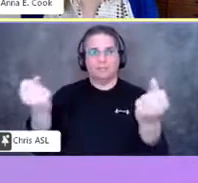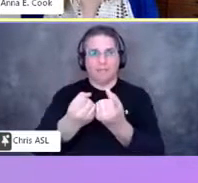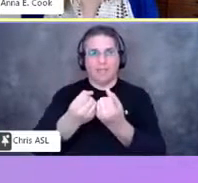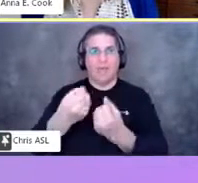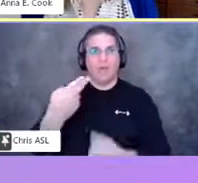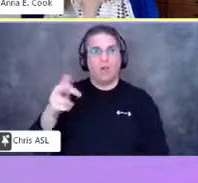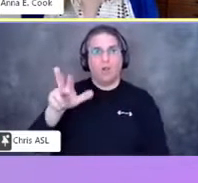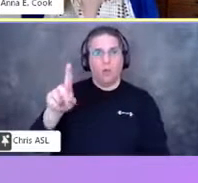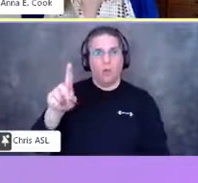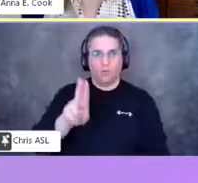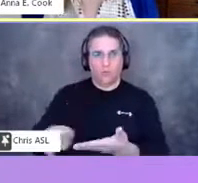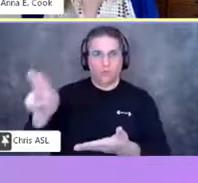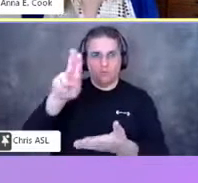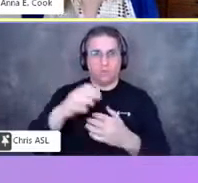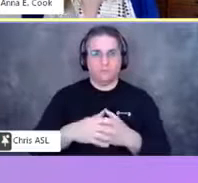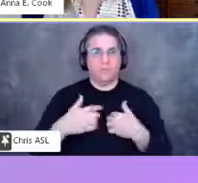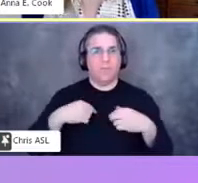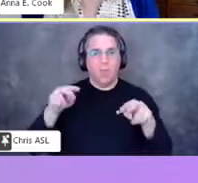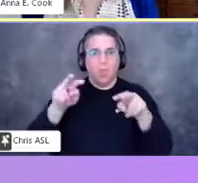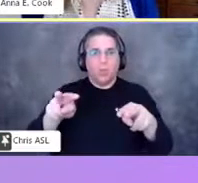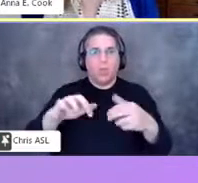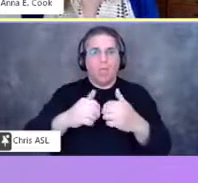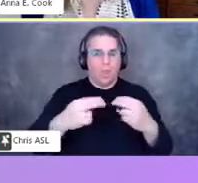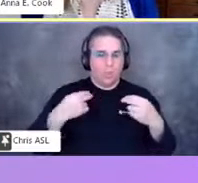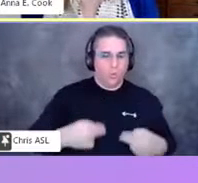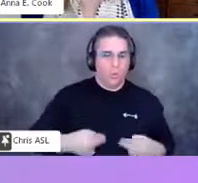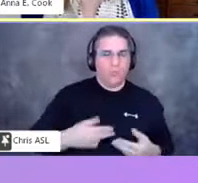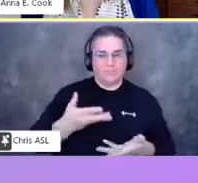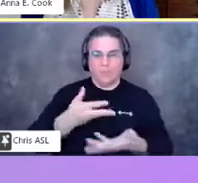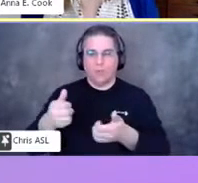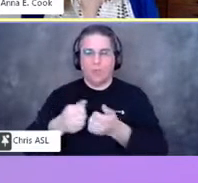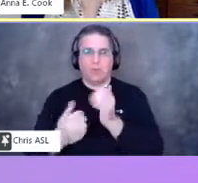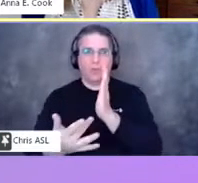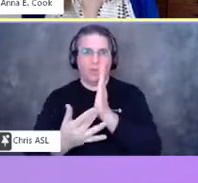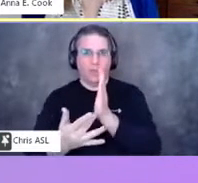look at the interaction between humans and technology and how that influences culture